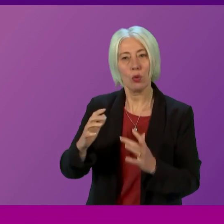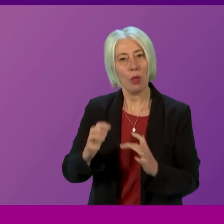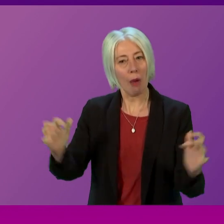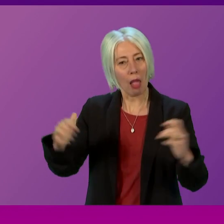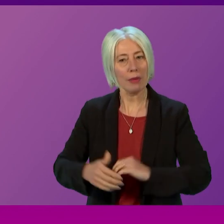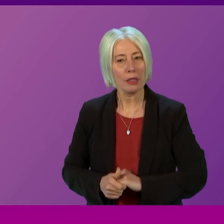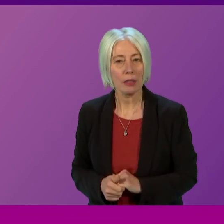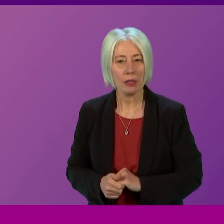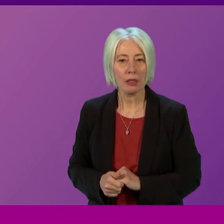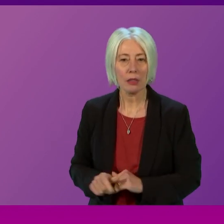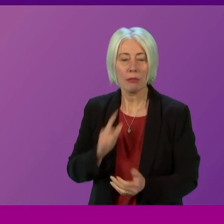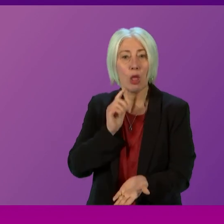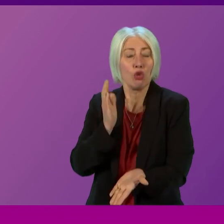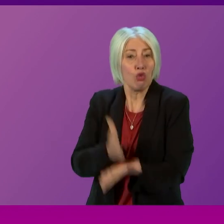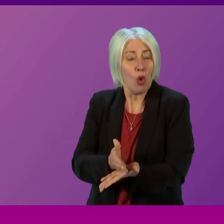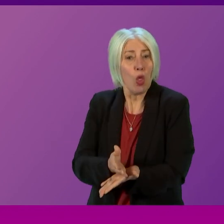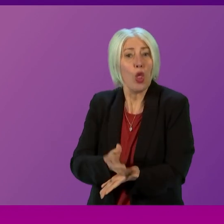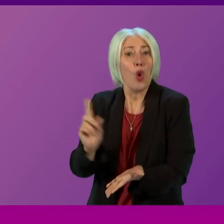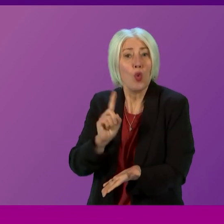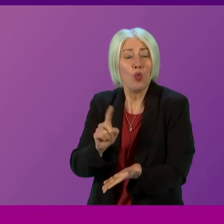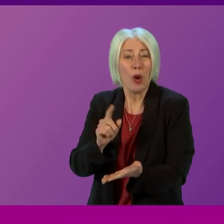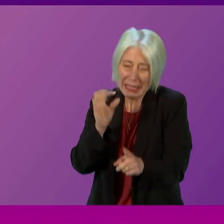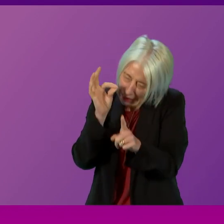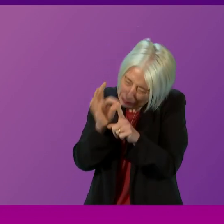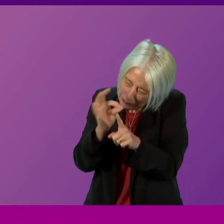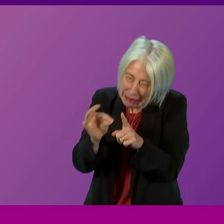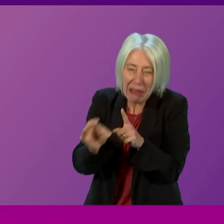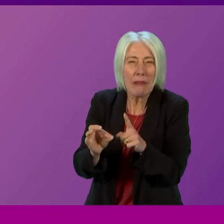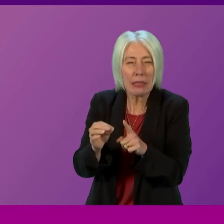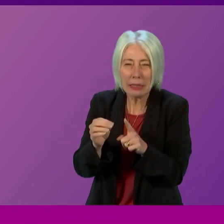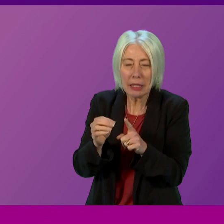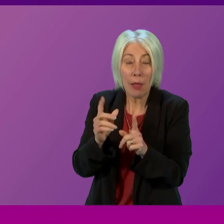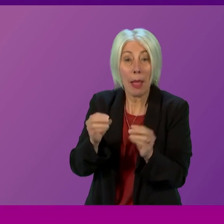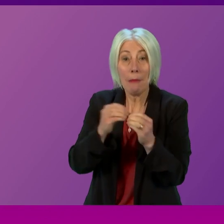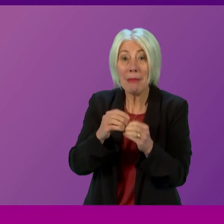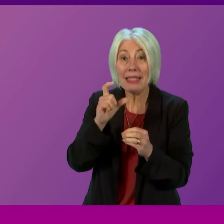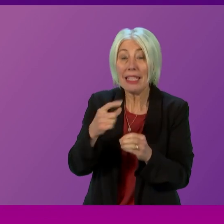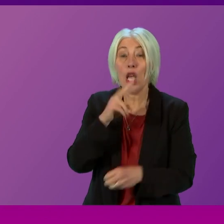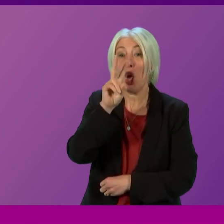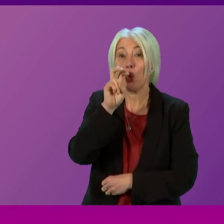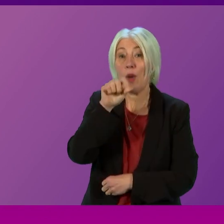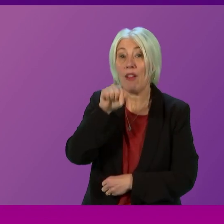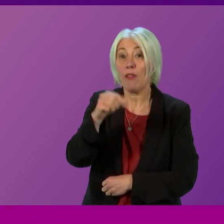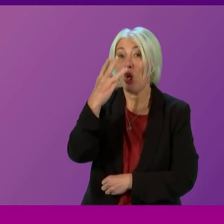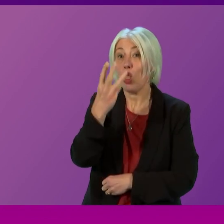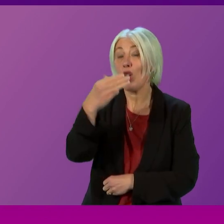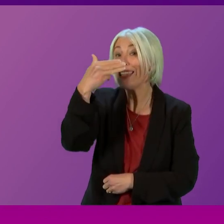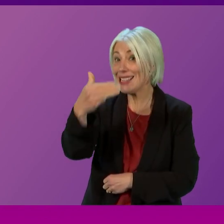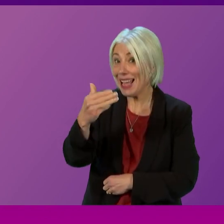If the very specific details that the BBC reported at 12.39 pm about the contents of